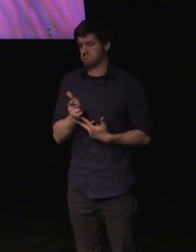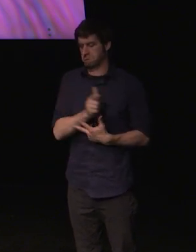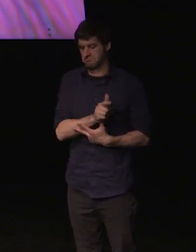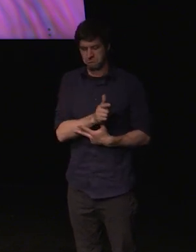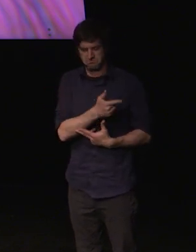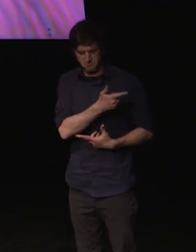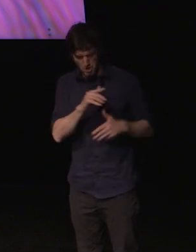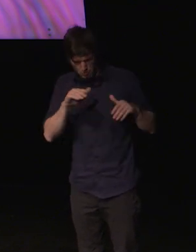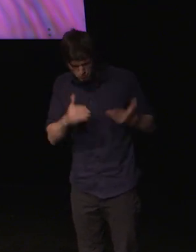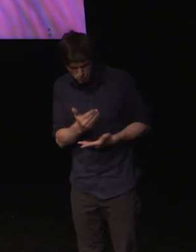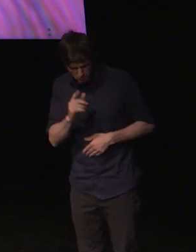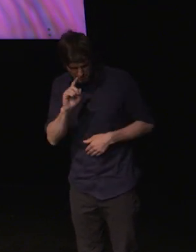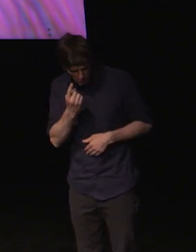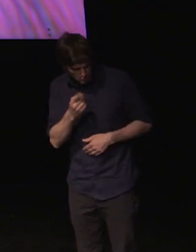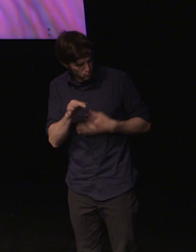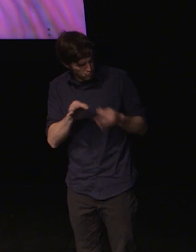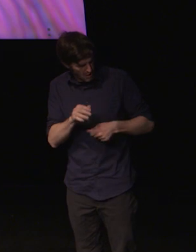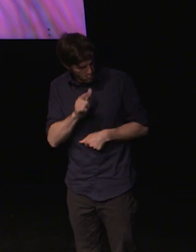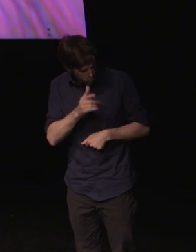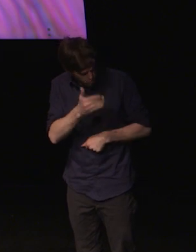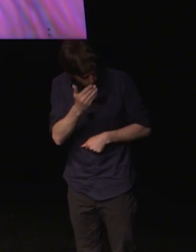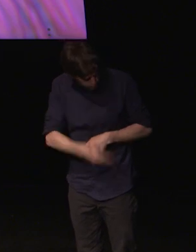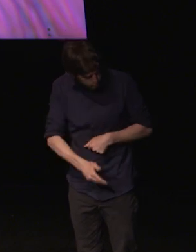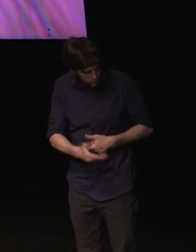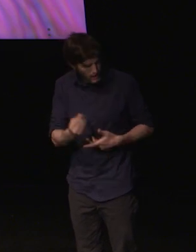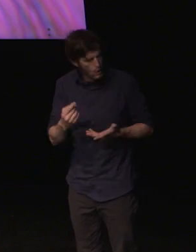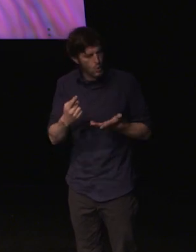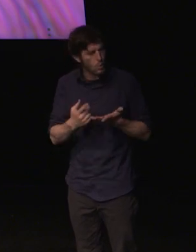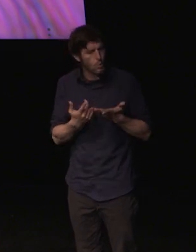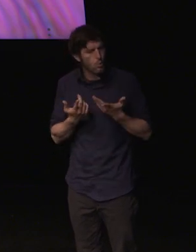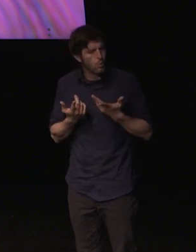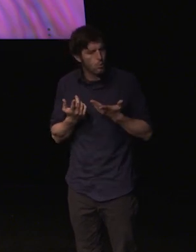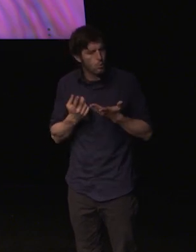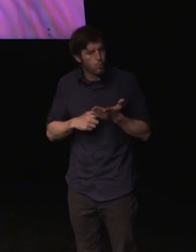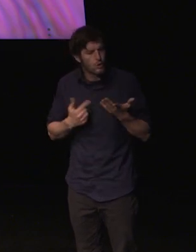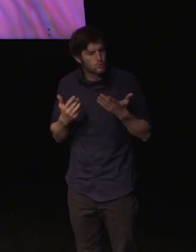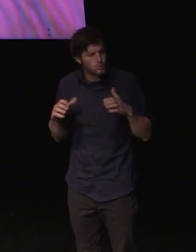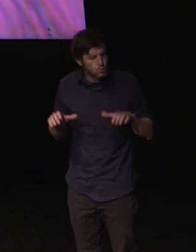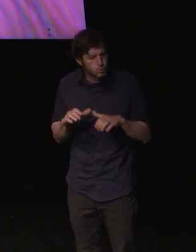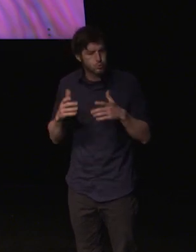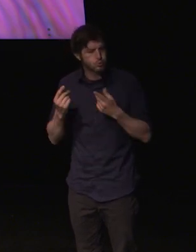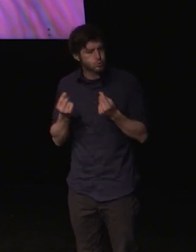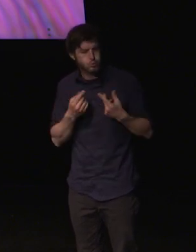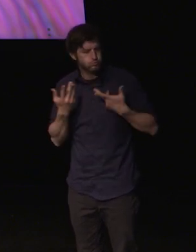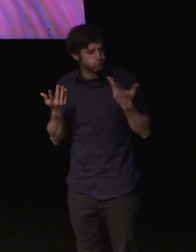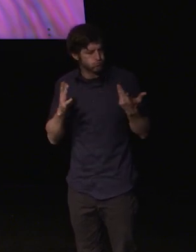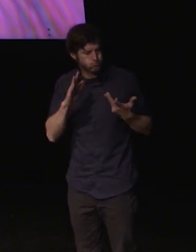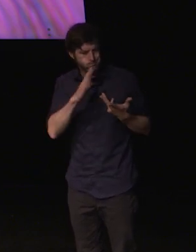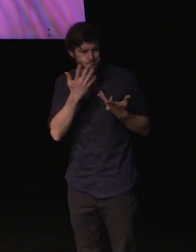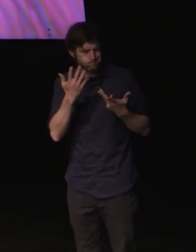to be able to describe who they are and kind of what they do. And just all around, kind of more a little bit about them.